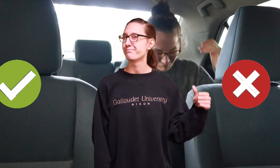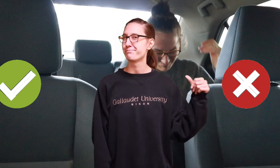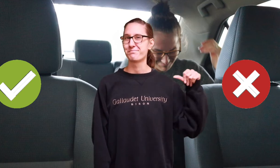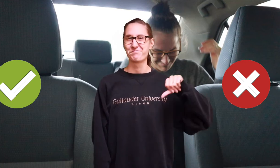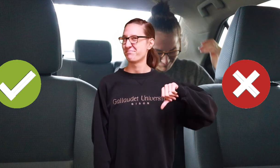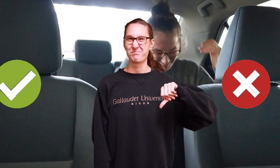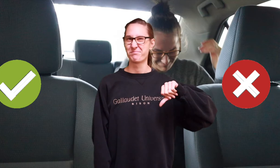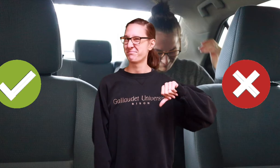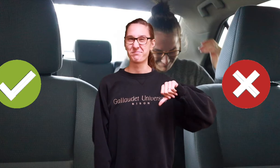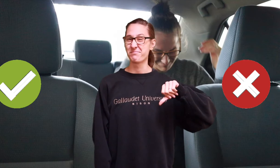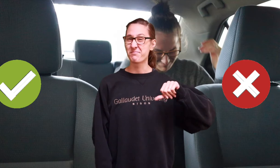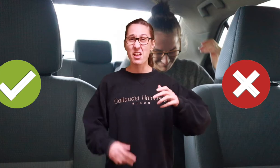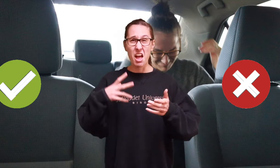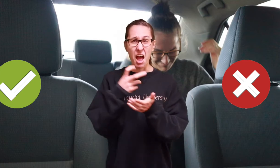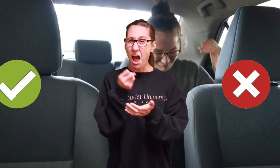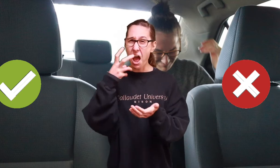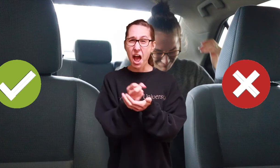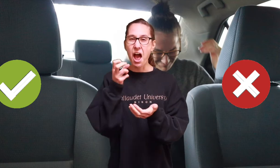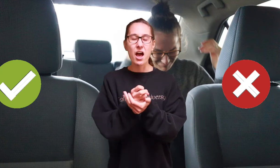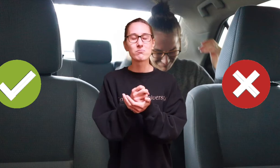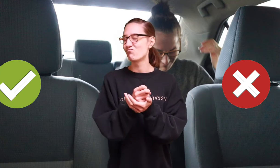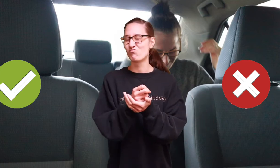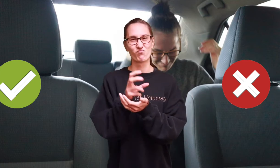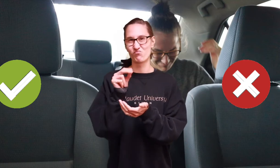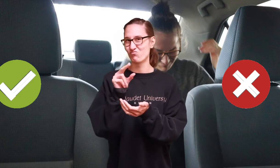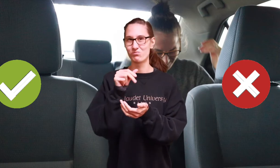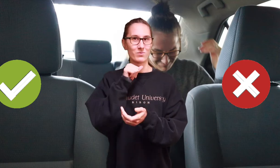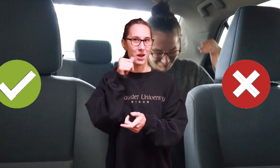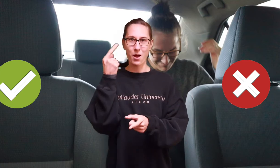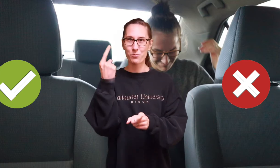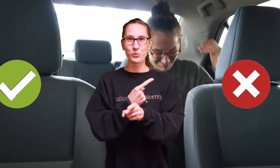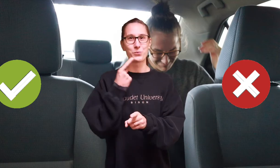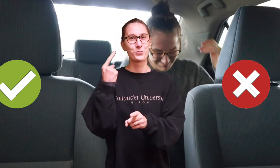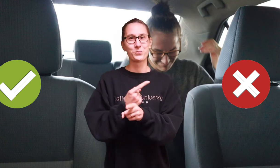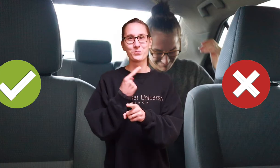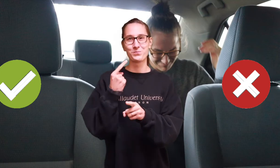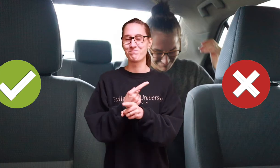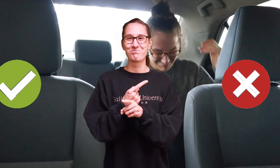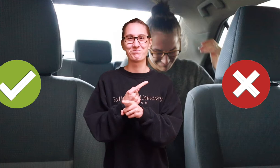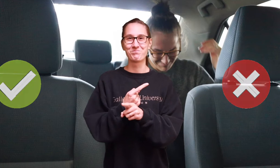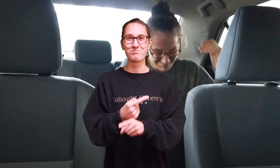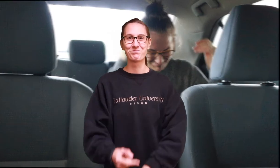Bad. Throwing a tantrum is not appropriate